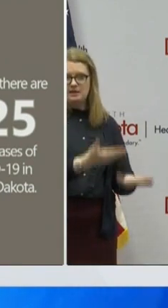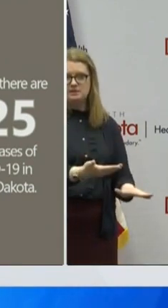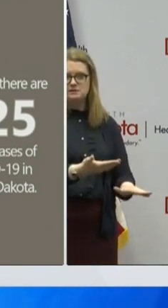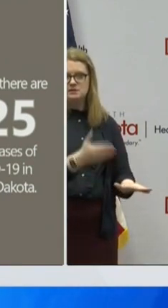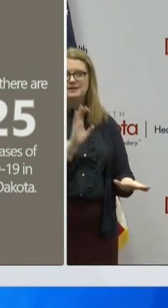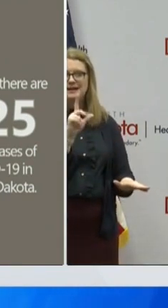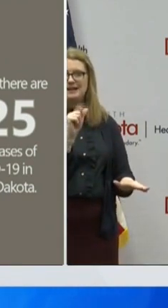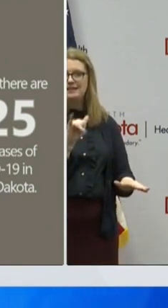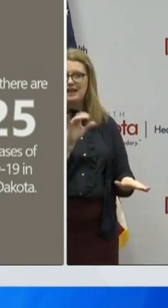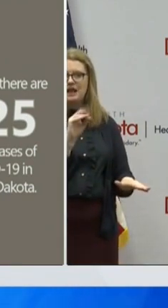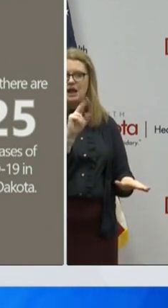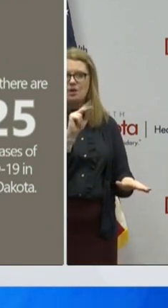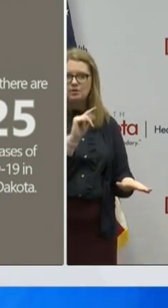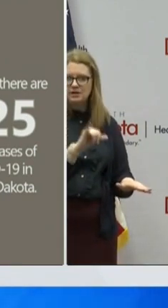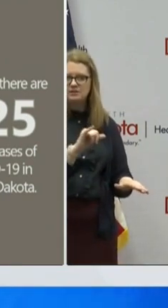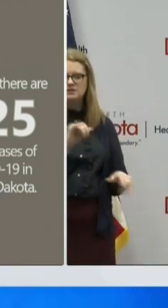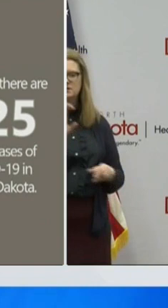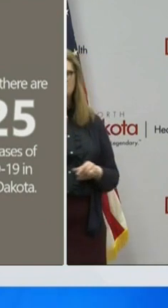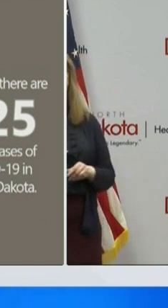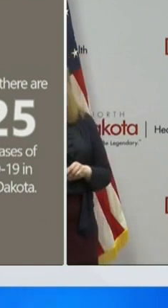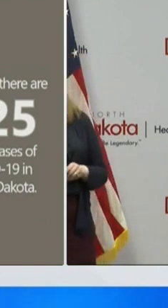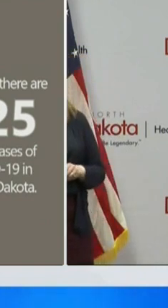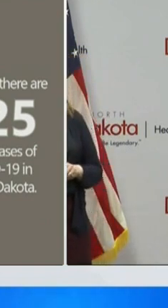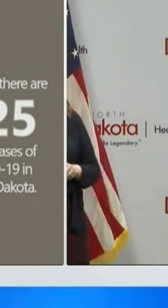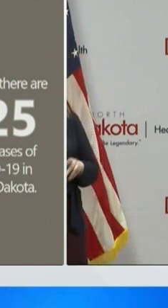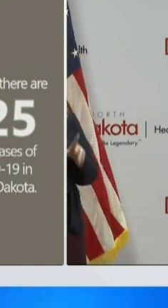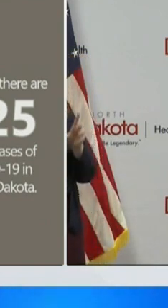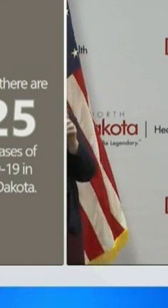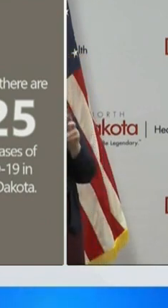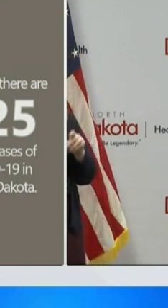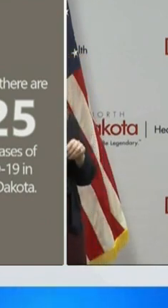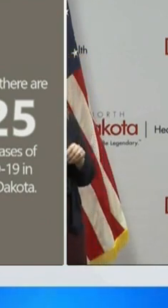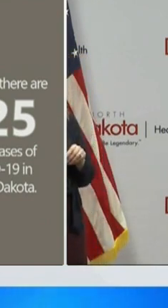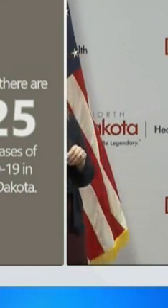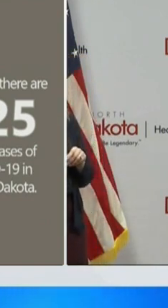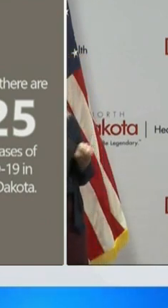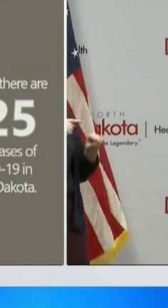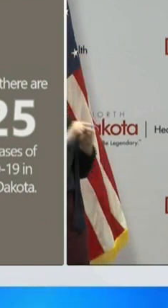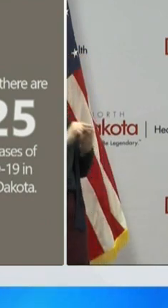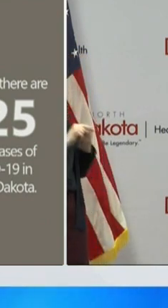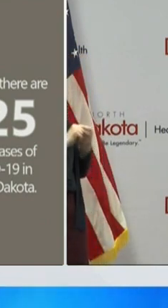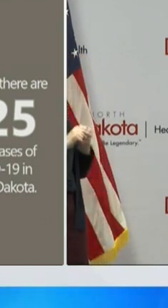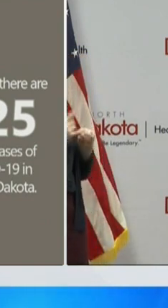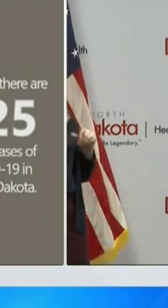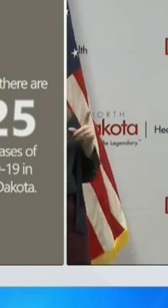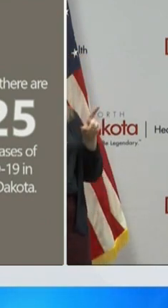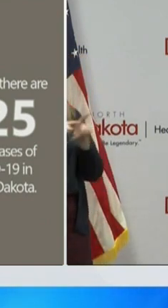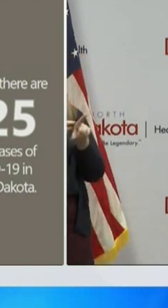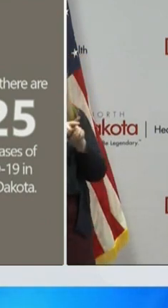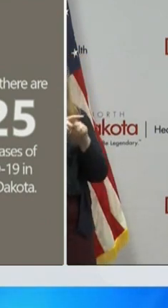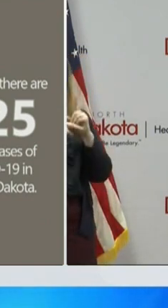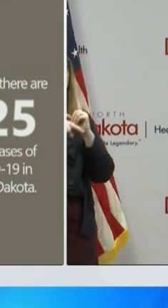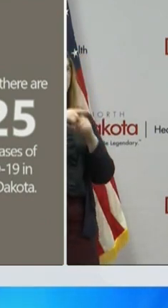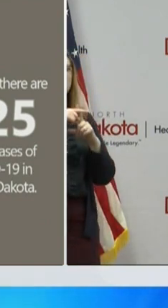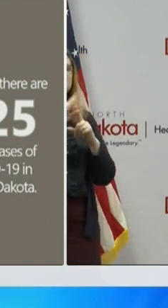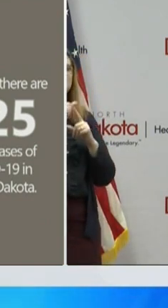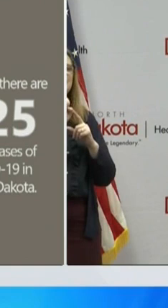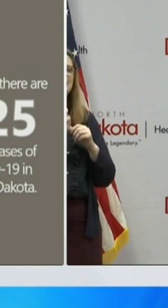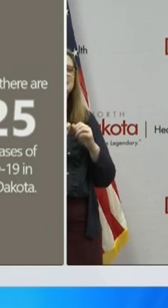A CLOSE EYE ON MINNESOTA AND IN CLAY COUNTY NOW HAS 62 CASES AND THREE DEATHS IN CLAY COUNTY